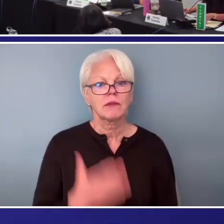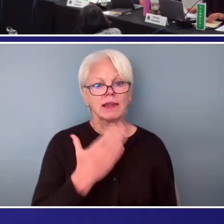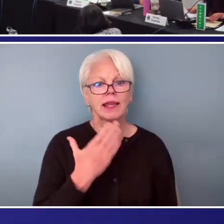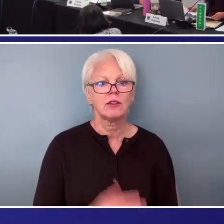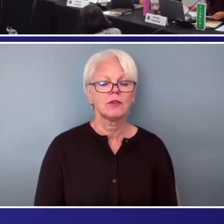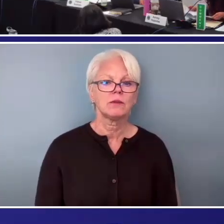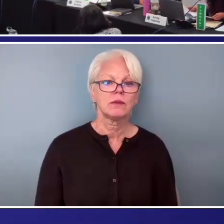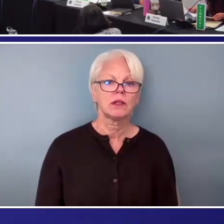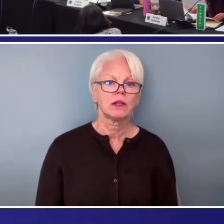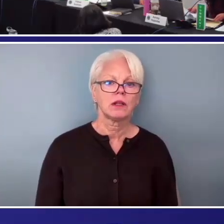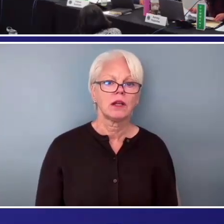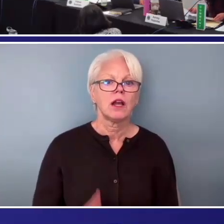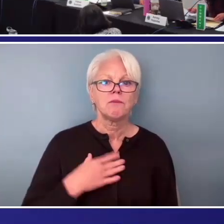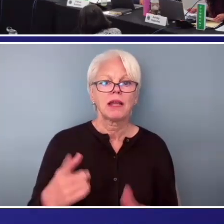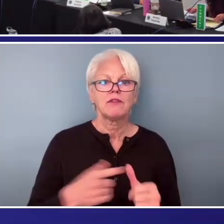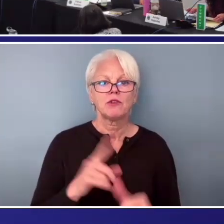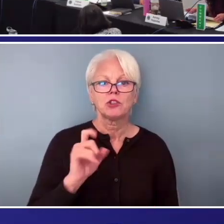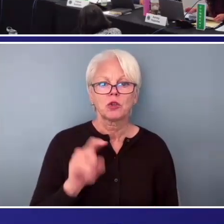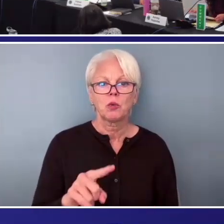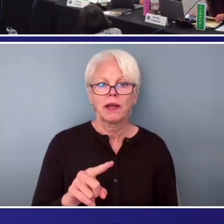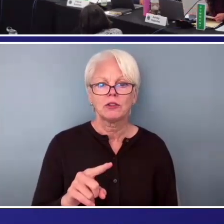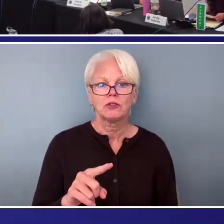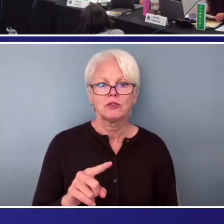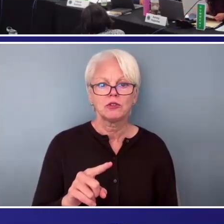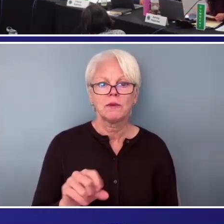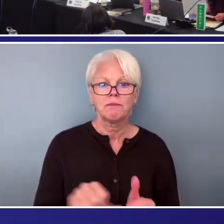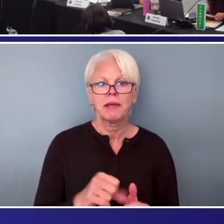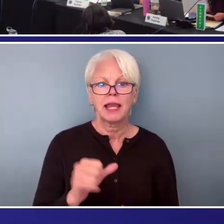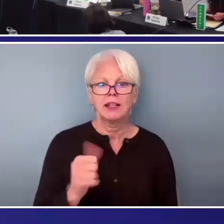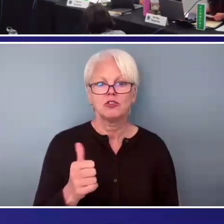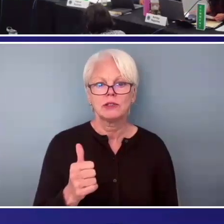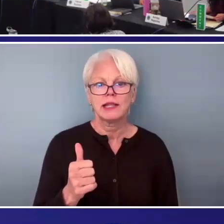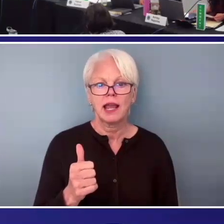Thank you. My first question is on page ten for people with paper in their hands.